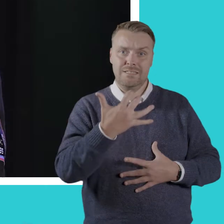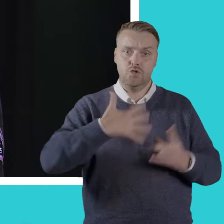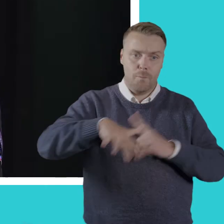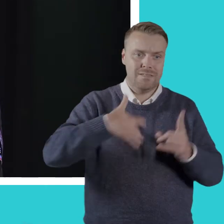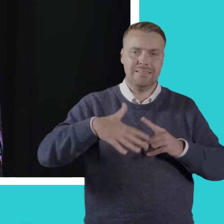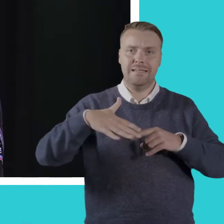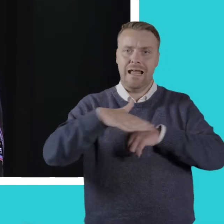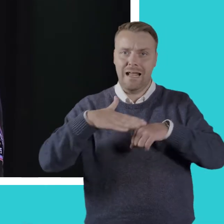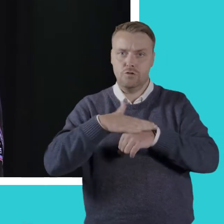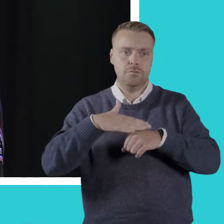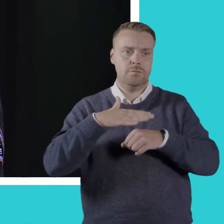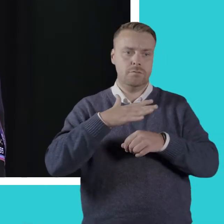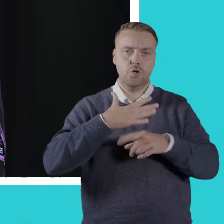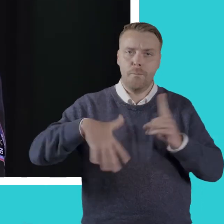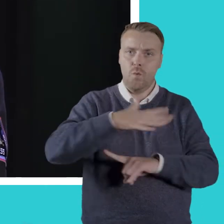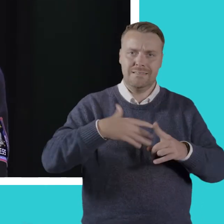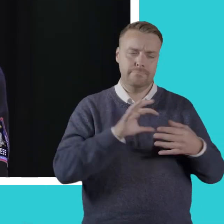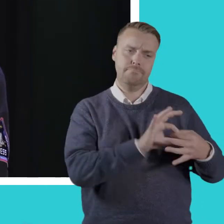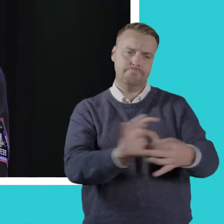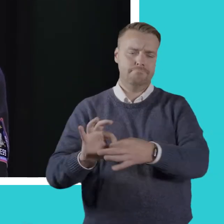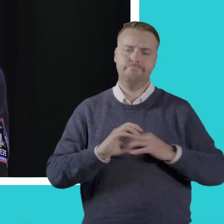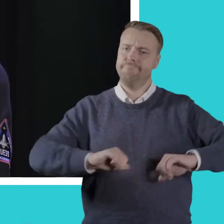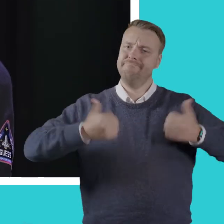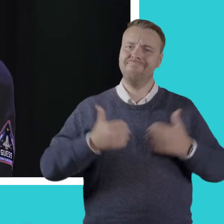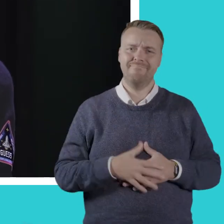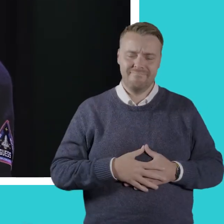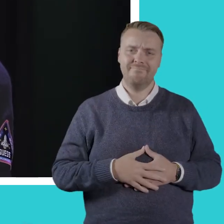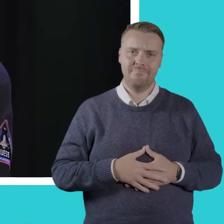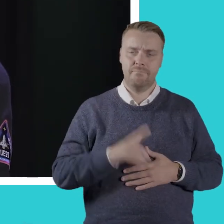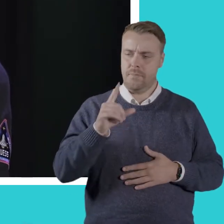they work together so well and it's like with us it's like when you see one black person doing well